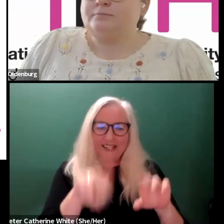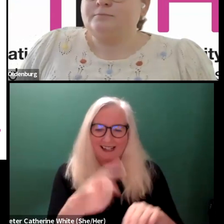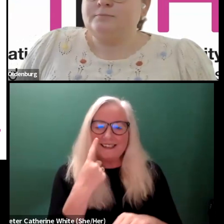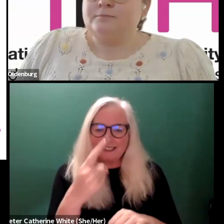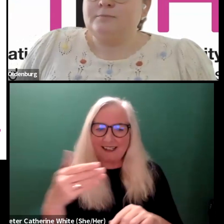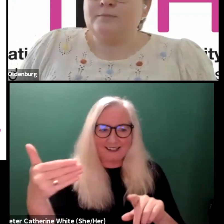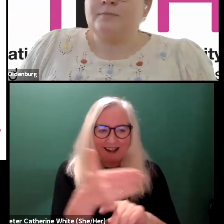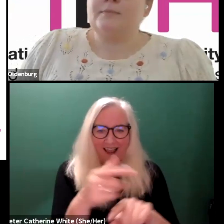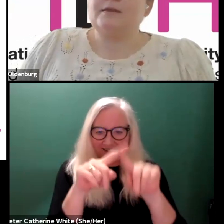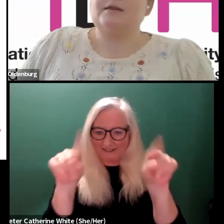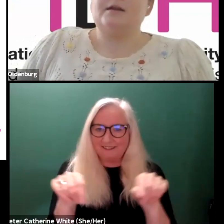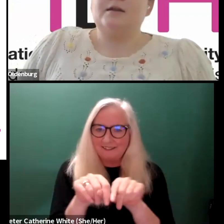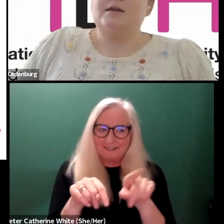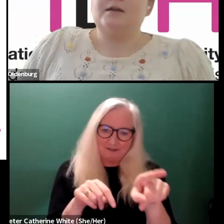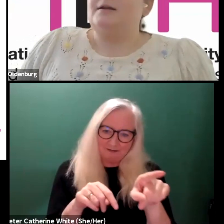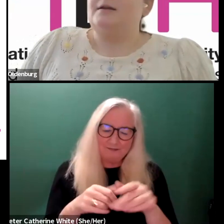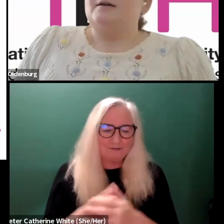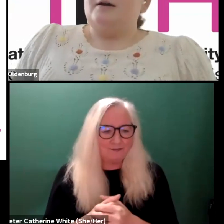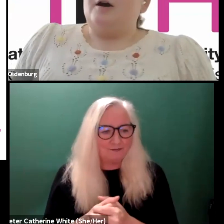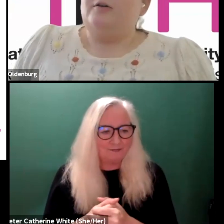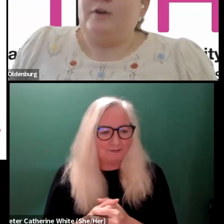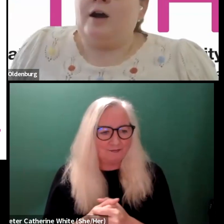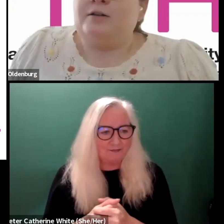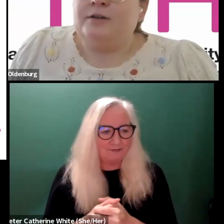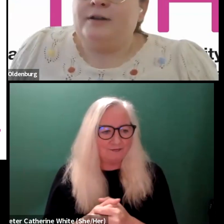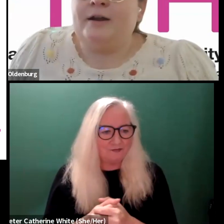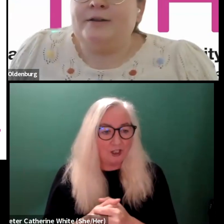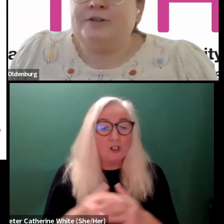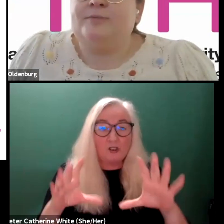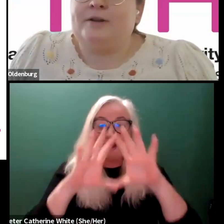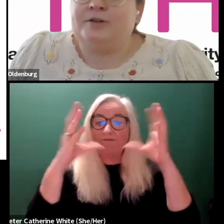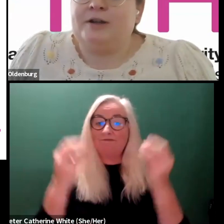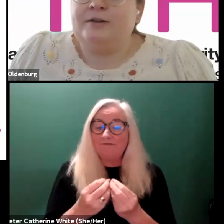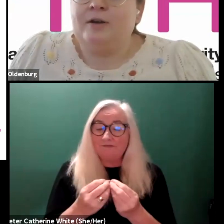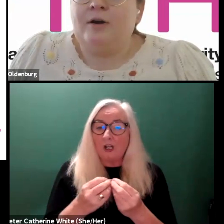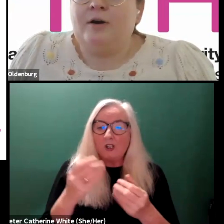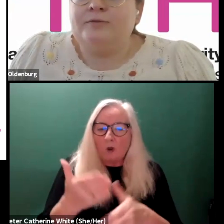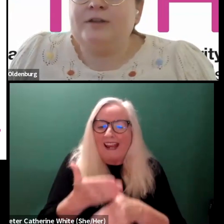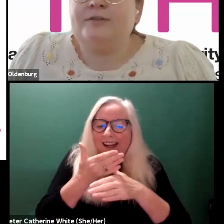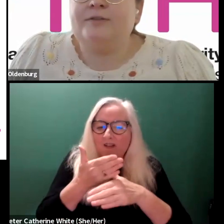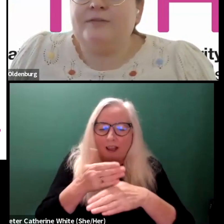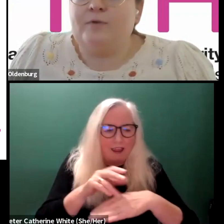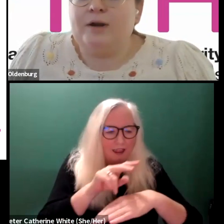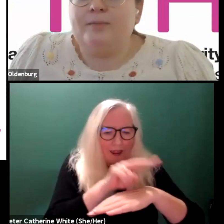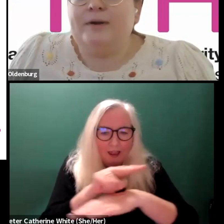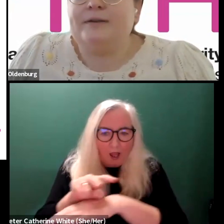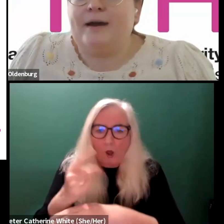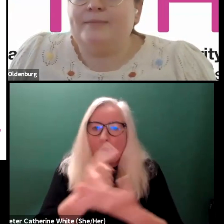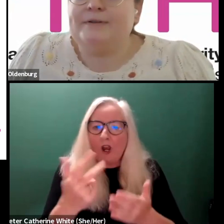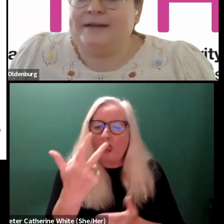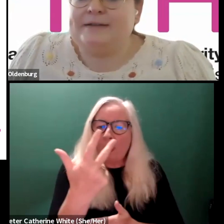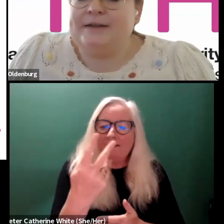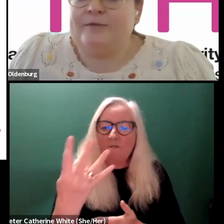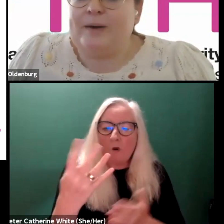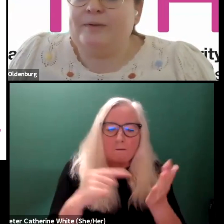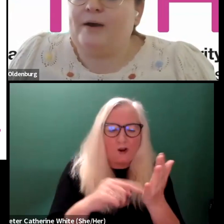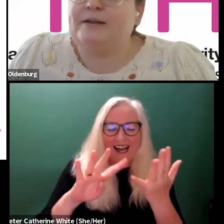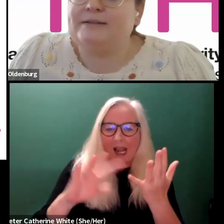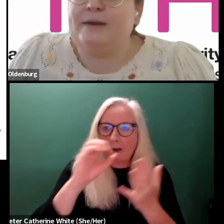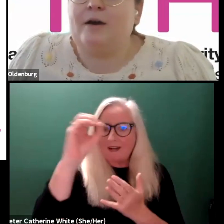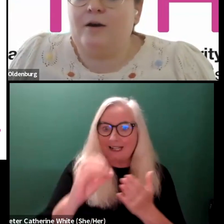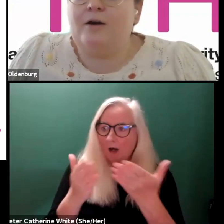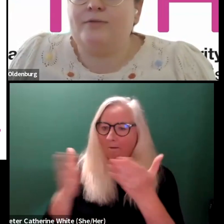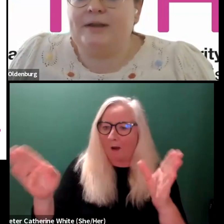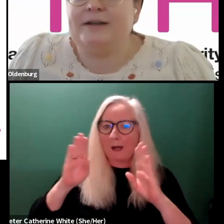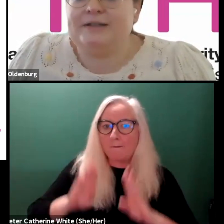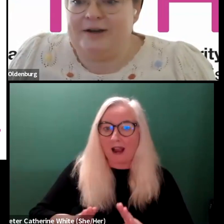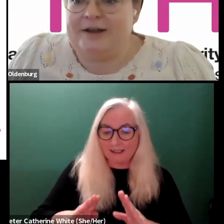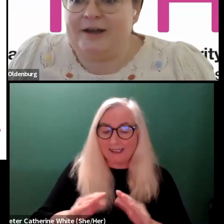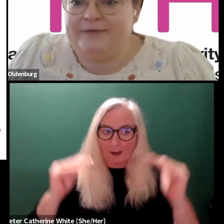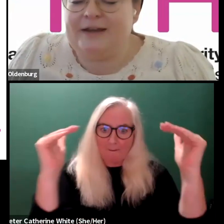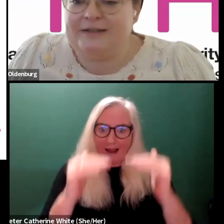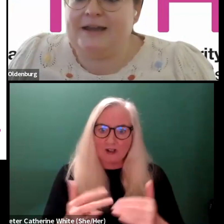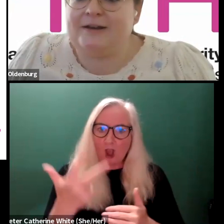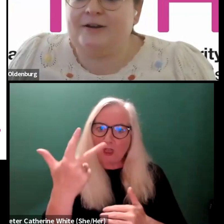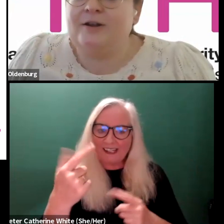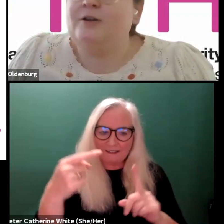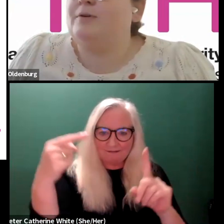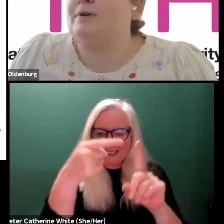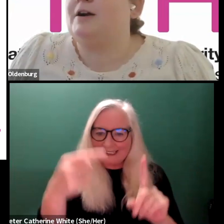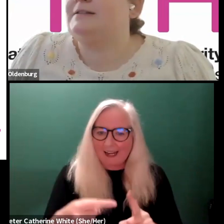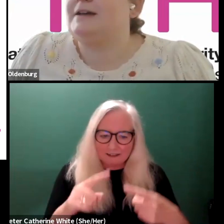Overall, in our initial monitoring. Only 34.9% of public bodies met all 3 criteria of the indicator with regards to access officers.